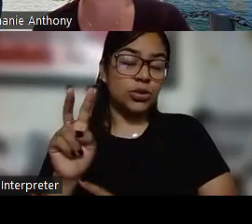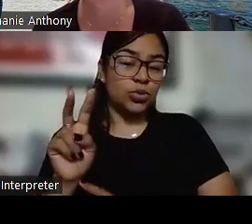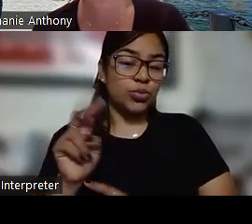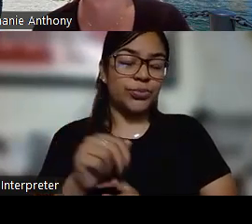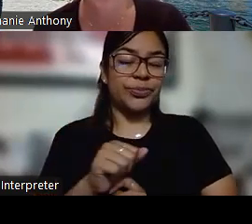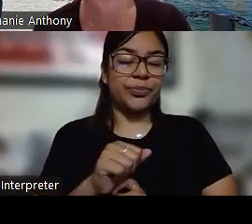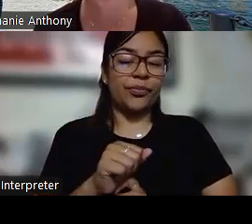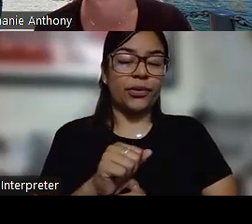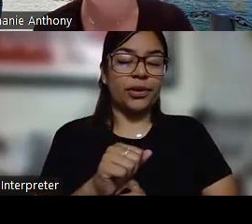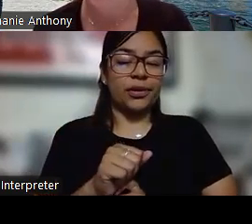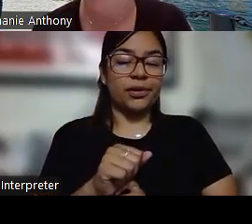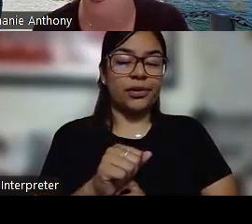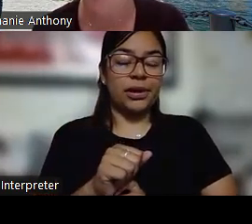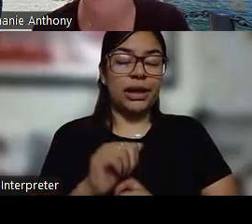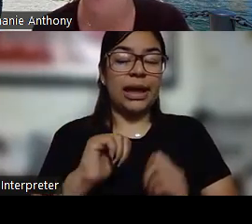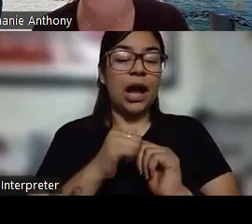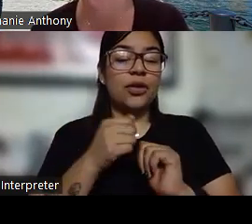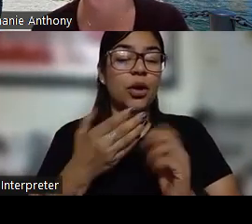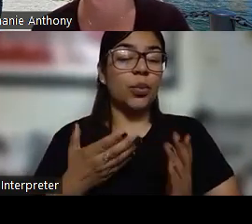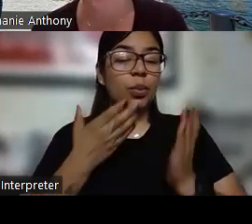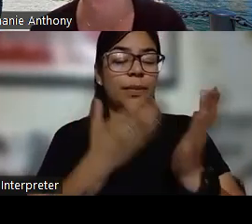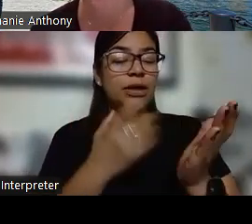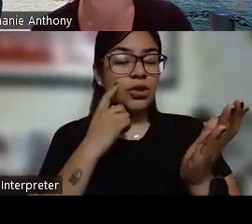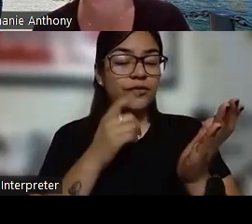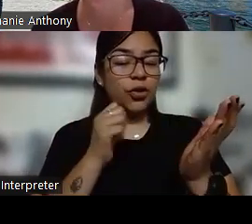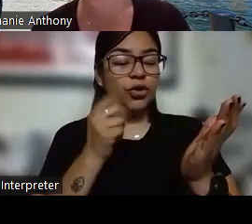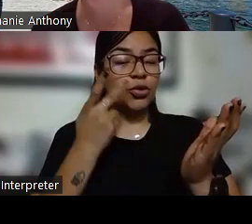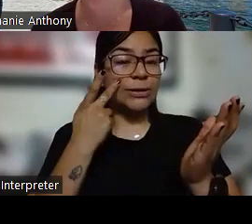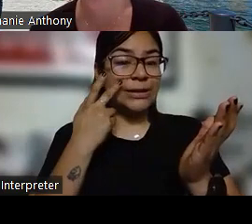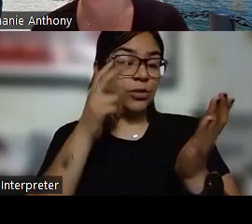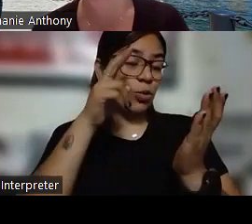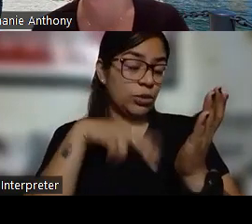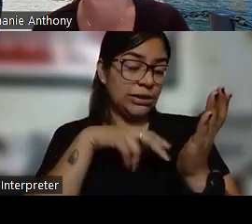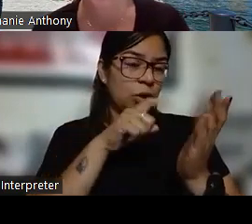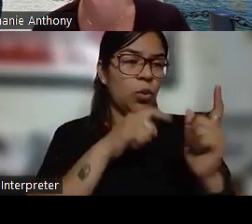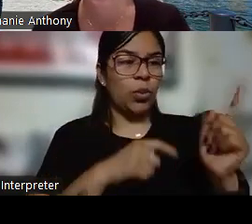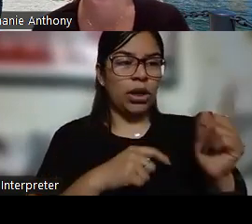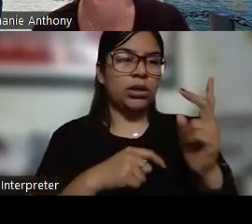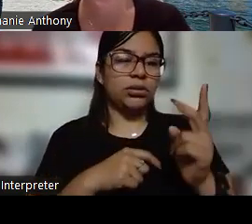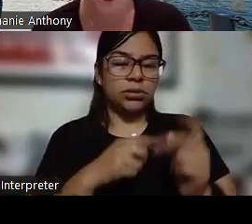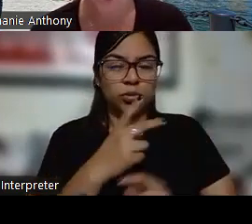recommendation two in the pread you're going to see one one one two one three to you know so just